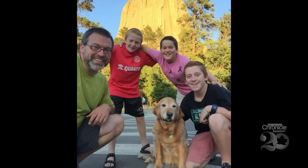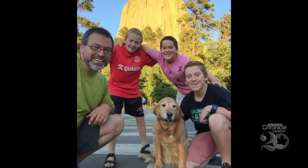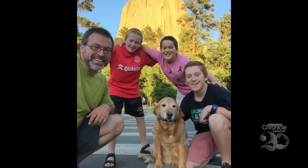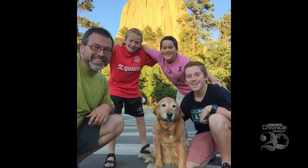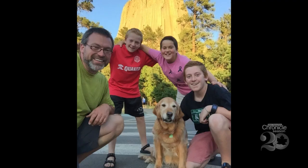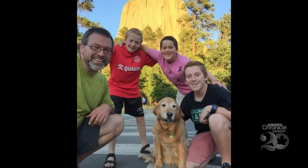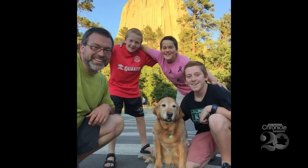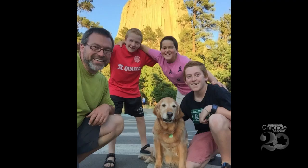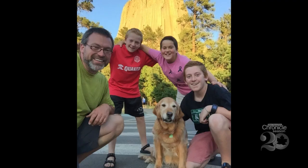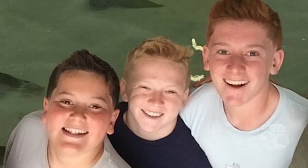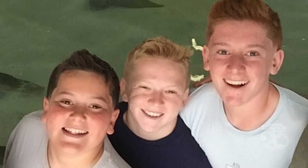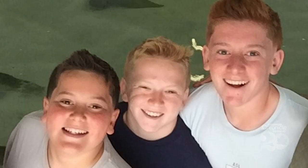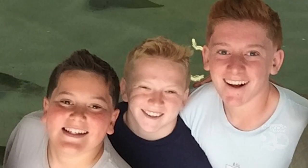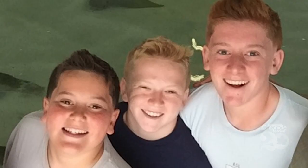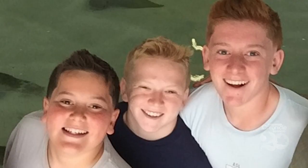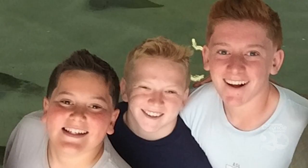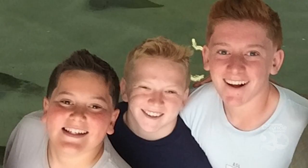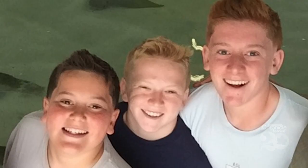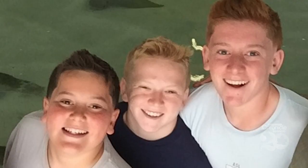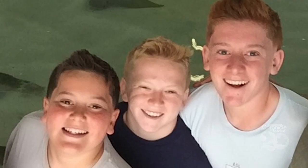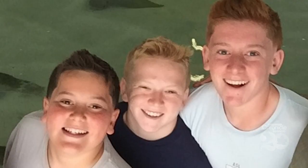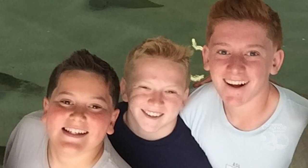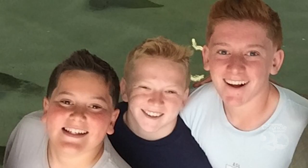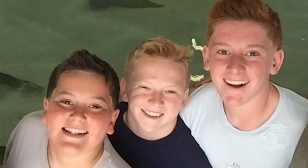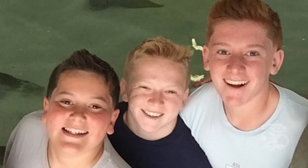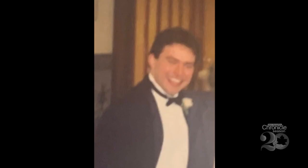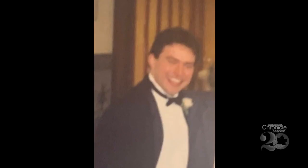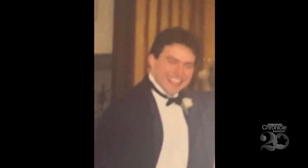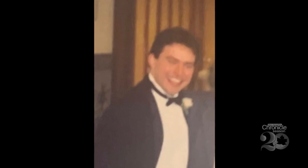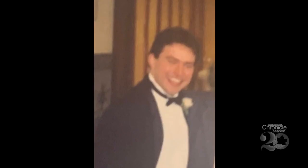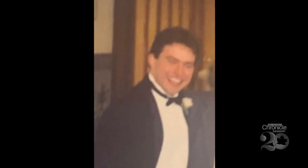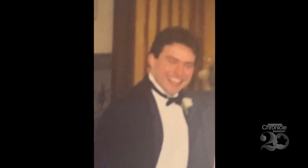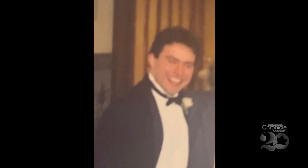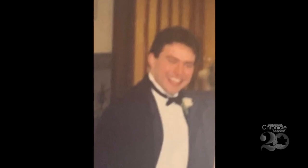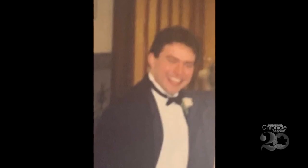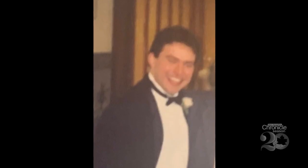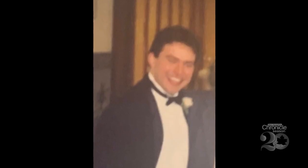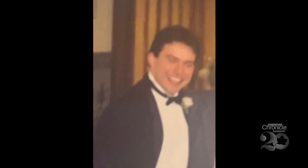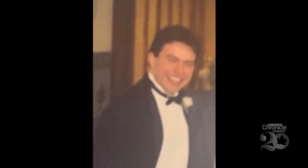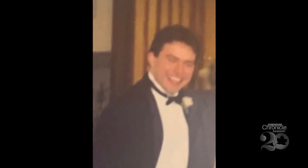ONE OF HIS BROTHERS IS DEAF, SO IS A COUSIN, BUT NONE OF HIS